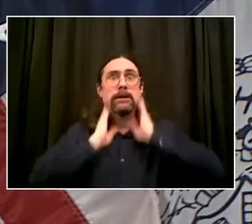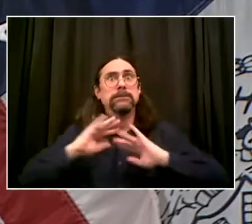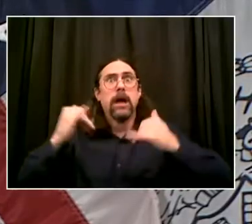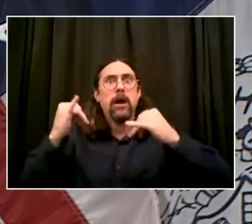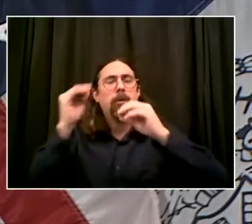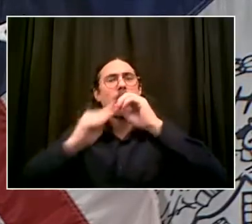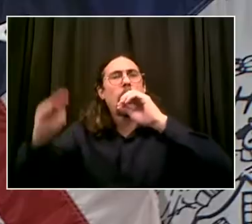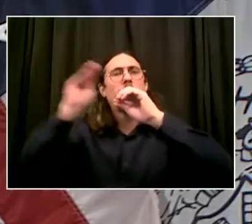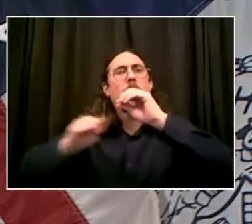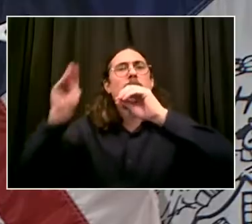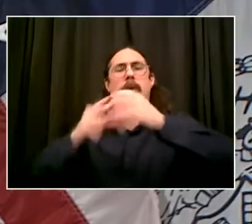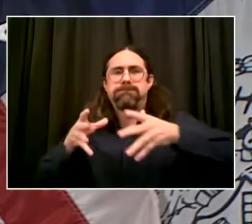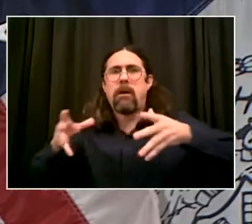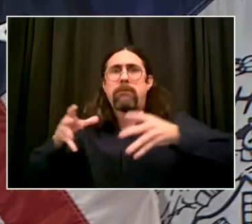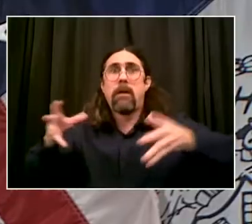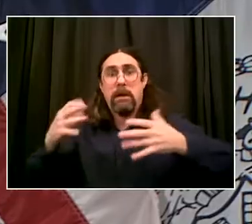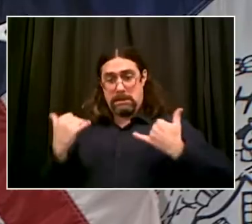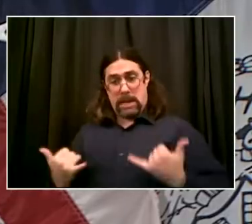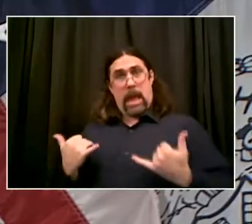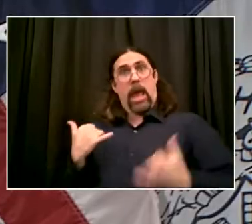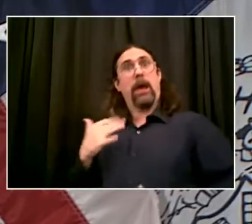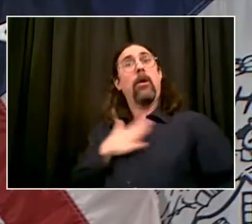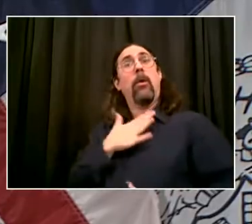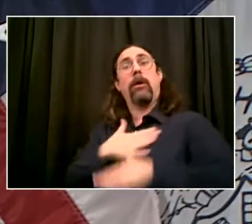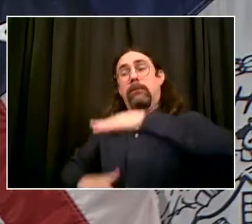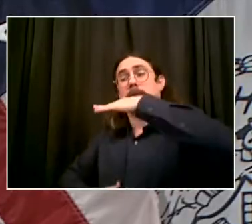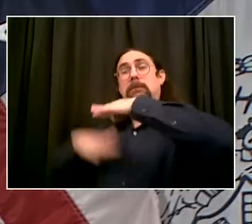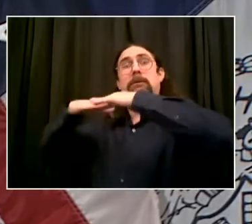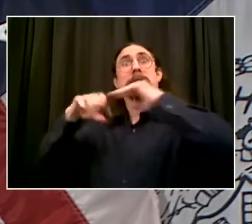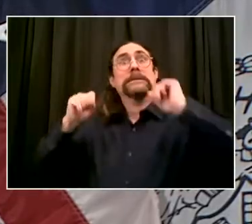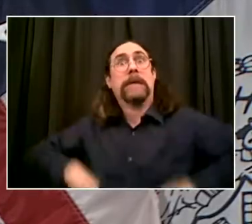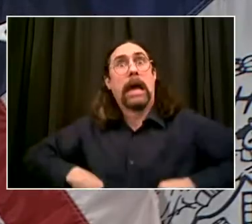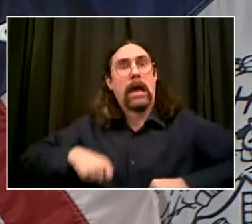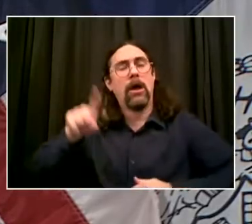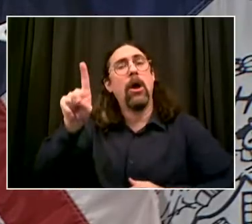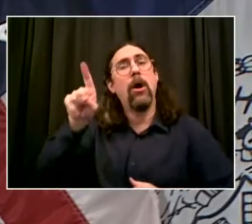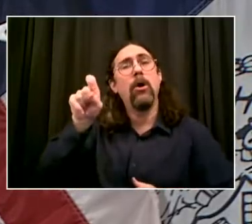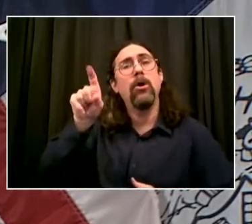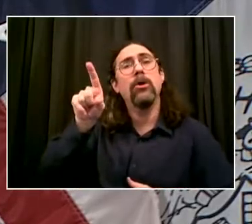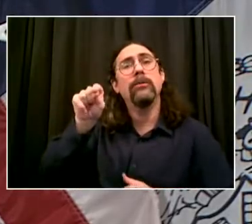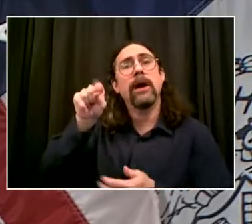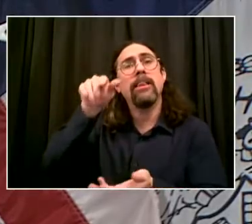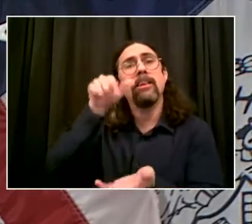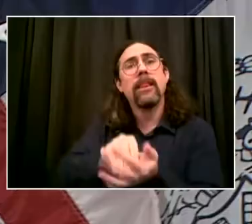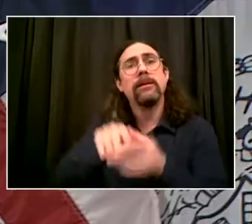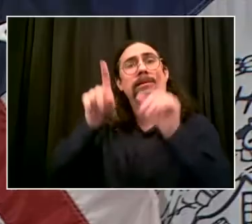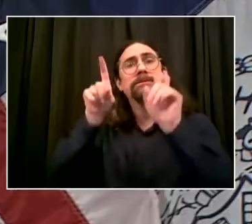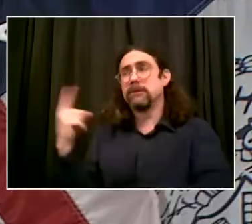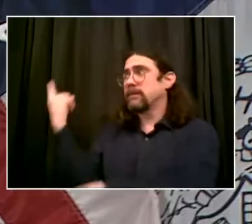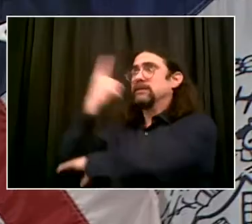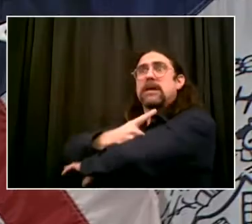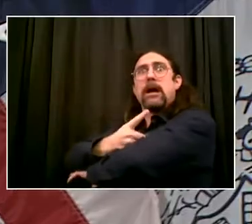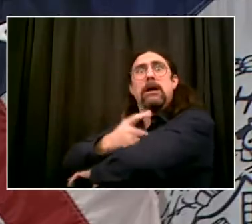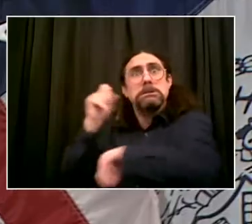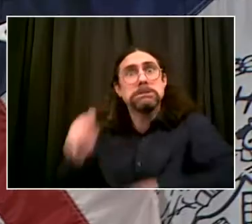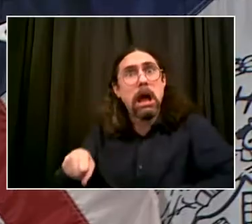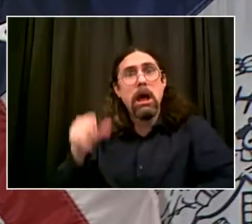120,000 NEW YORKERS CAN NOW BE TESTED IN ANY SINGLE DAY.